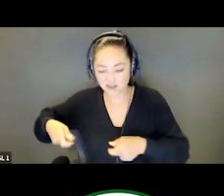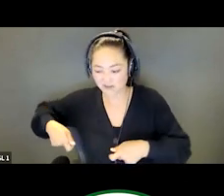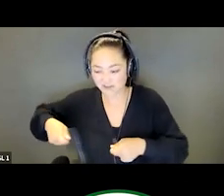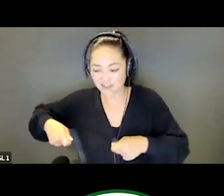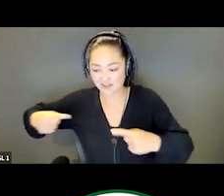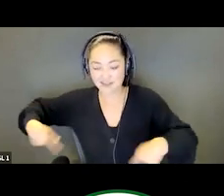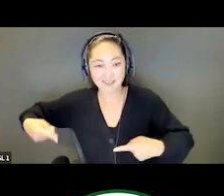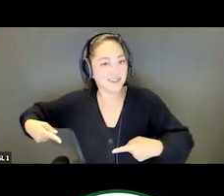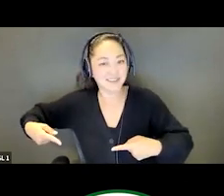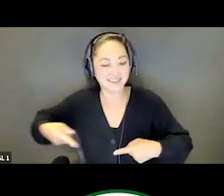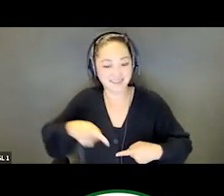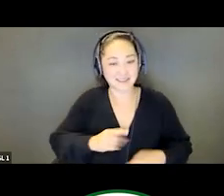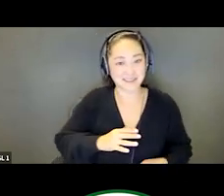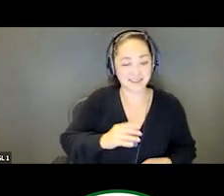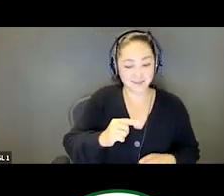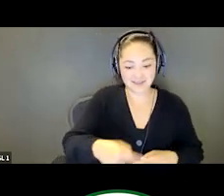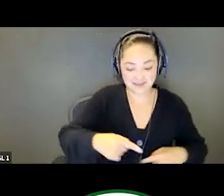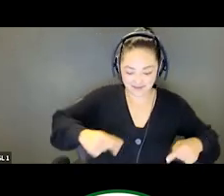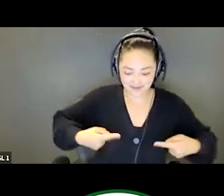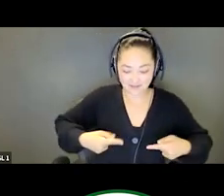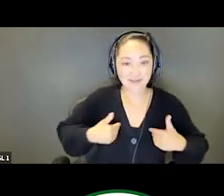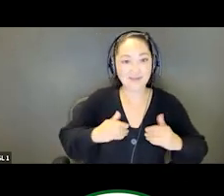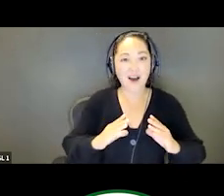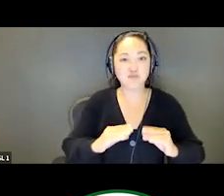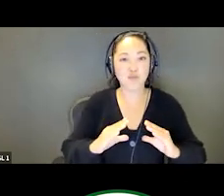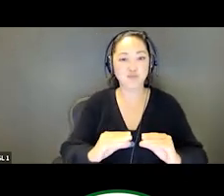like the the wheels, the brakes.